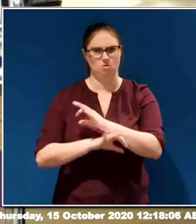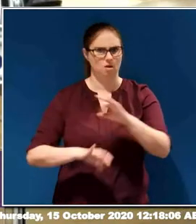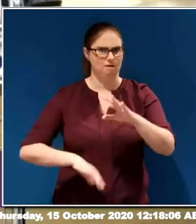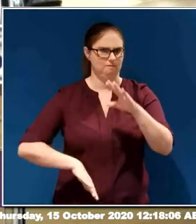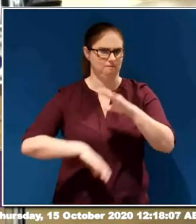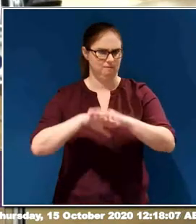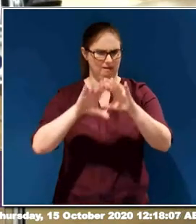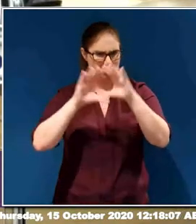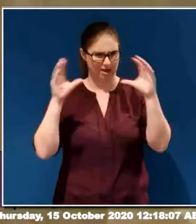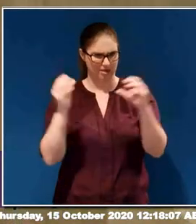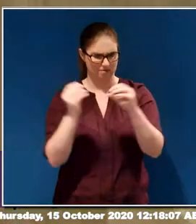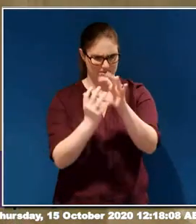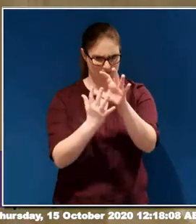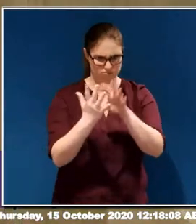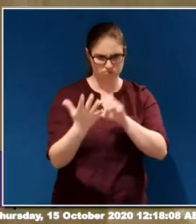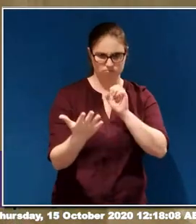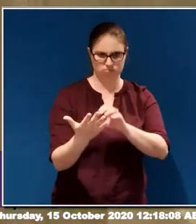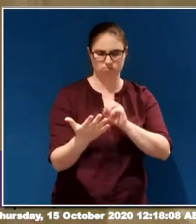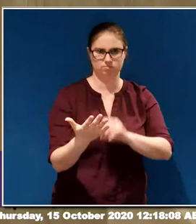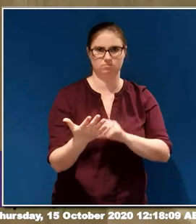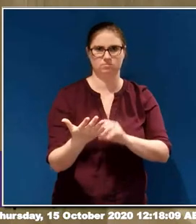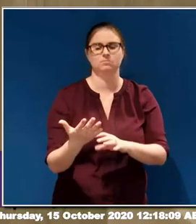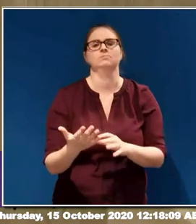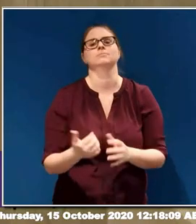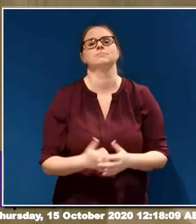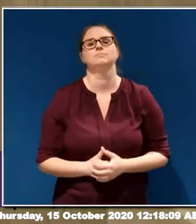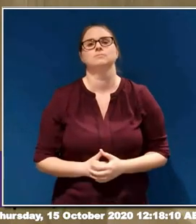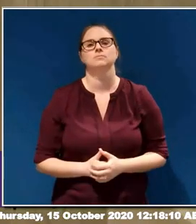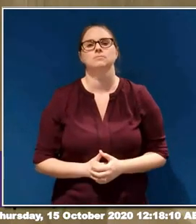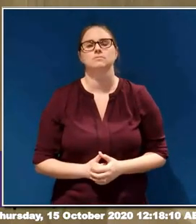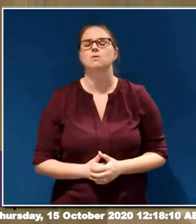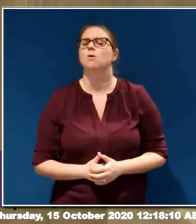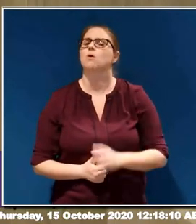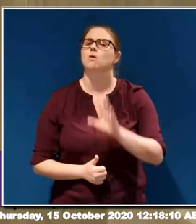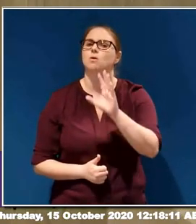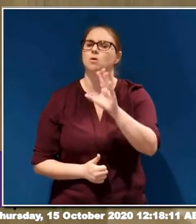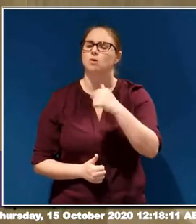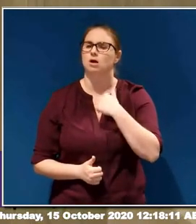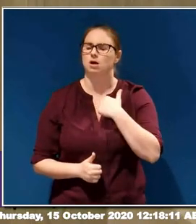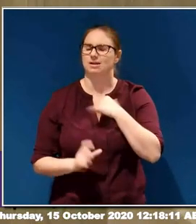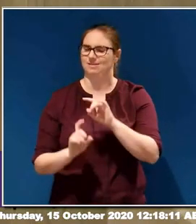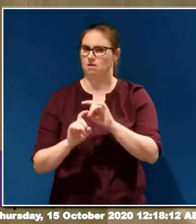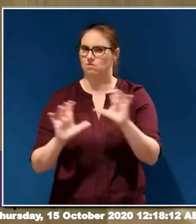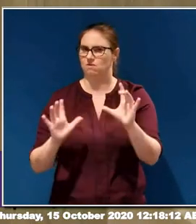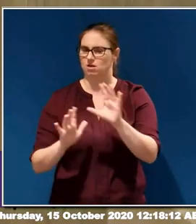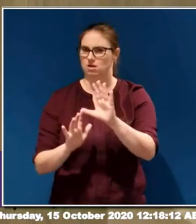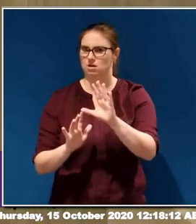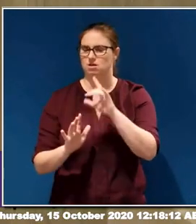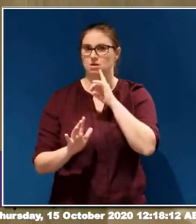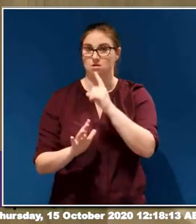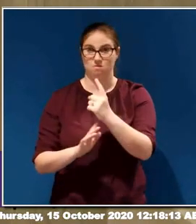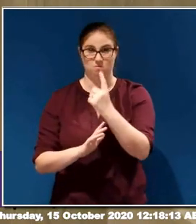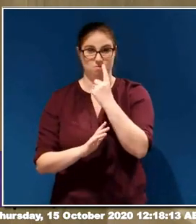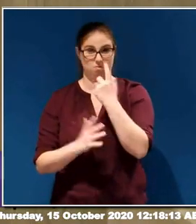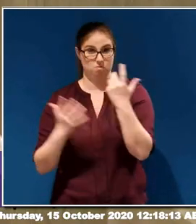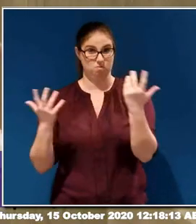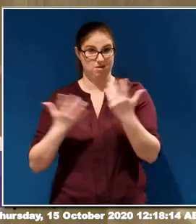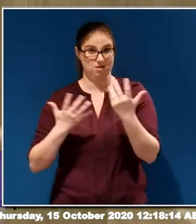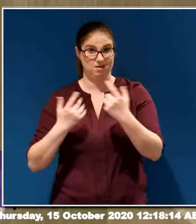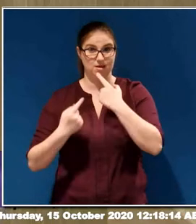That is one place. So that's where the information around adjustments for the purposes